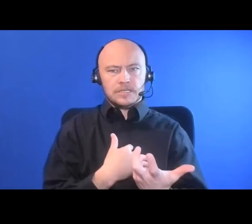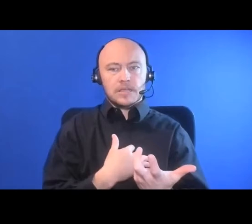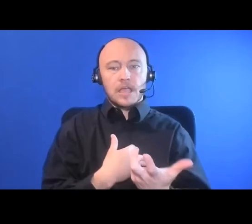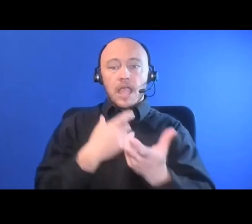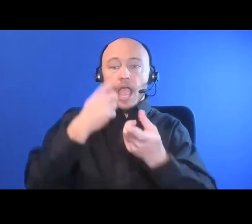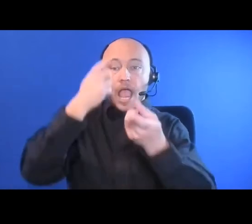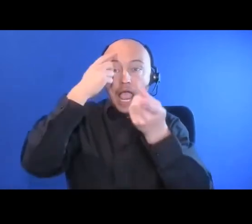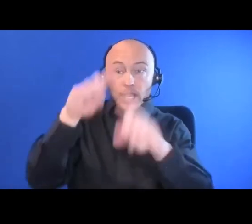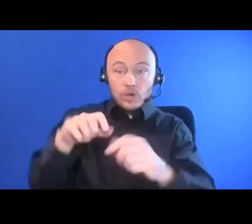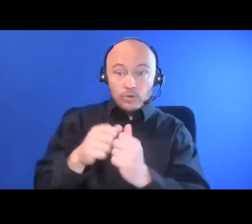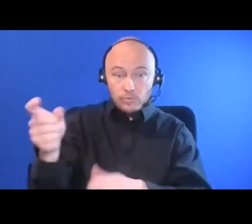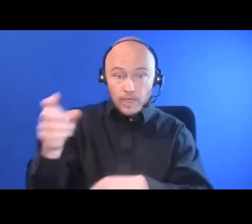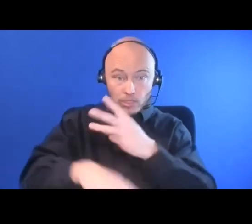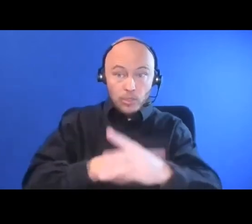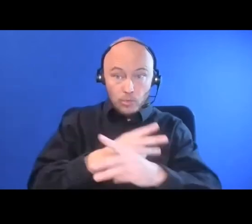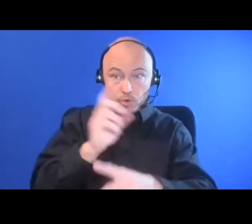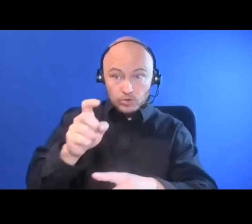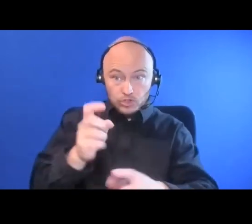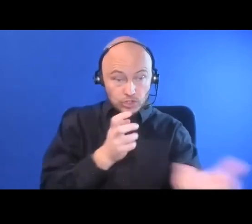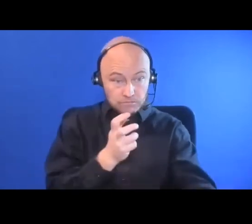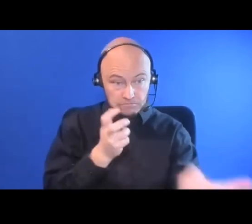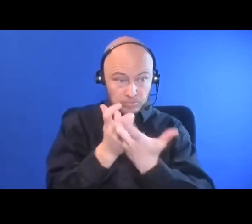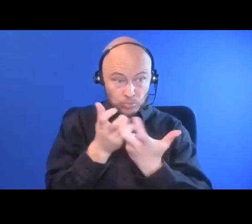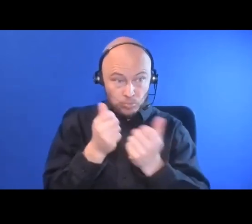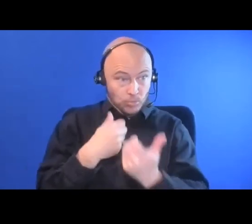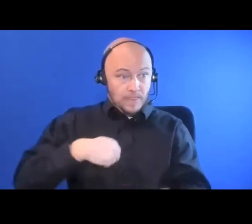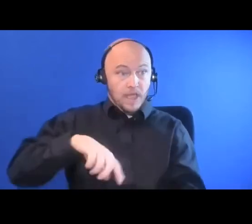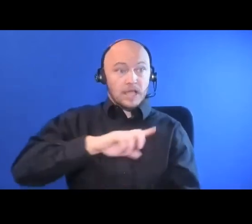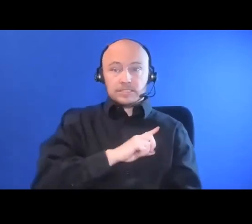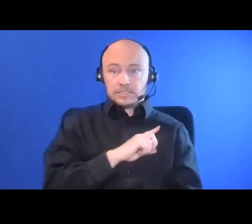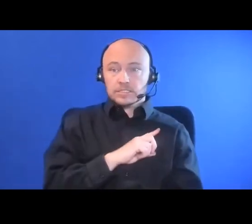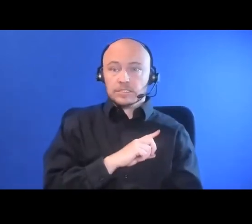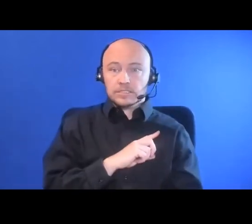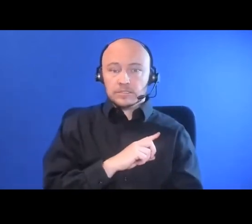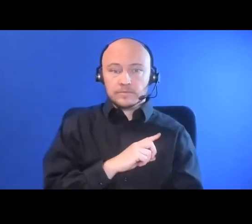The world is supposed to adapt to us, but it isn't adapting to us,